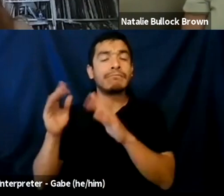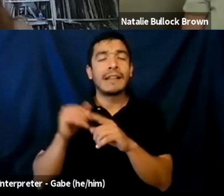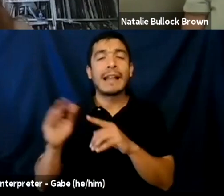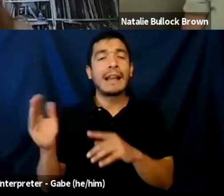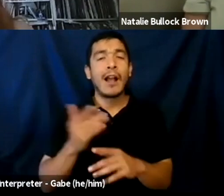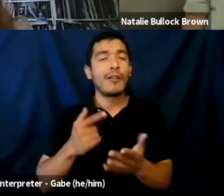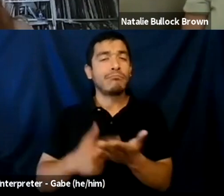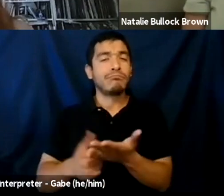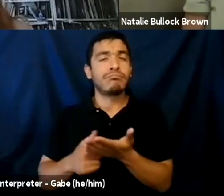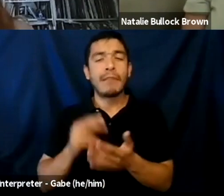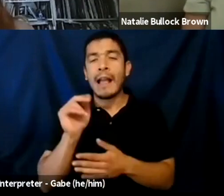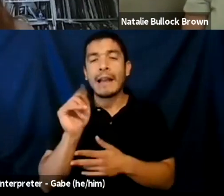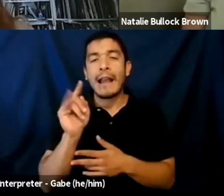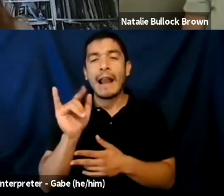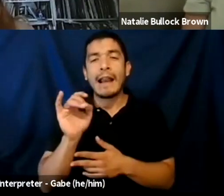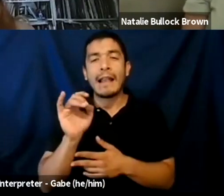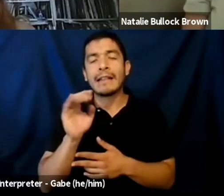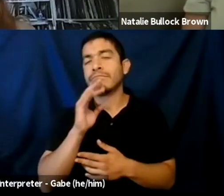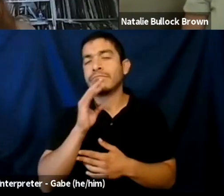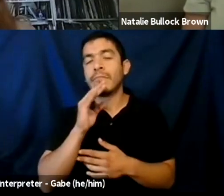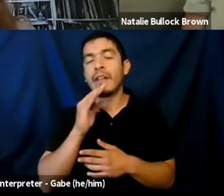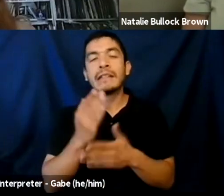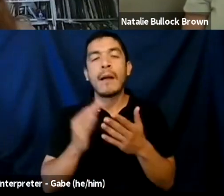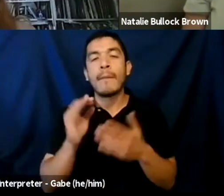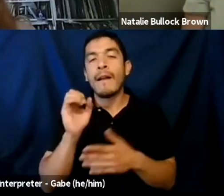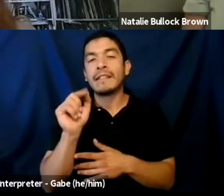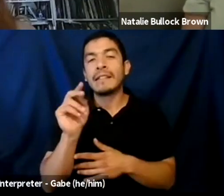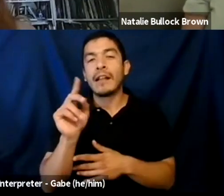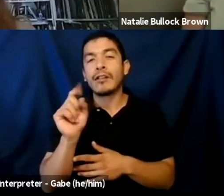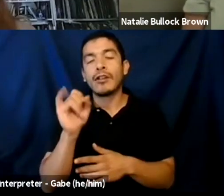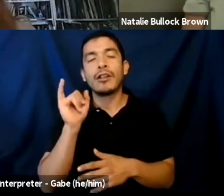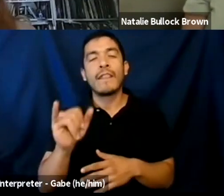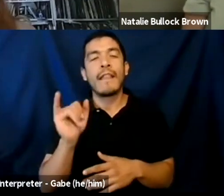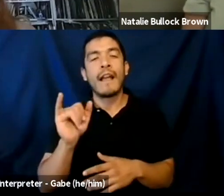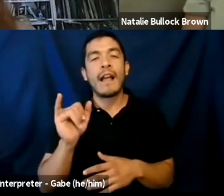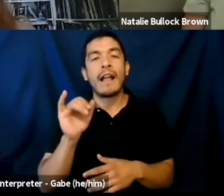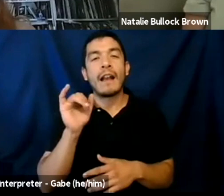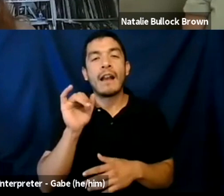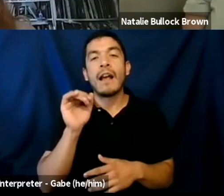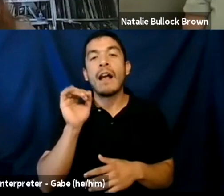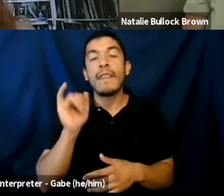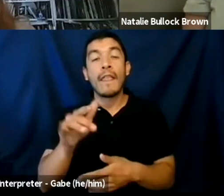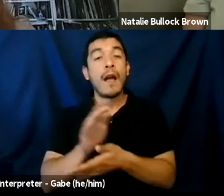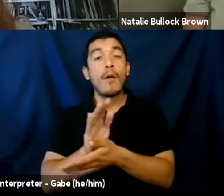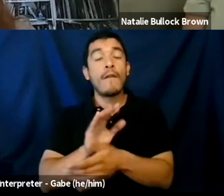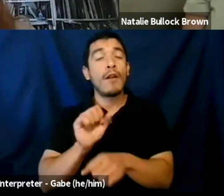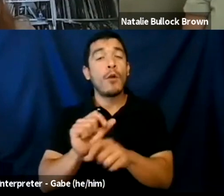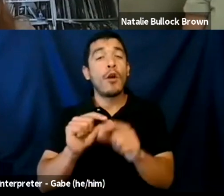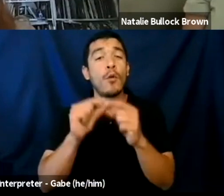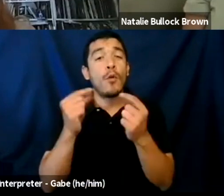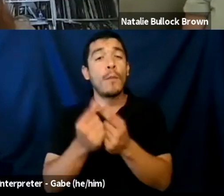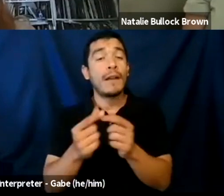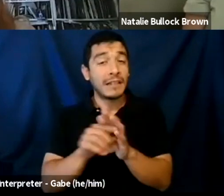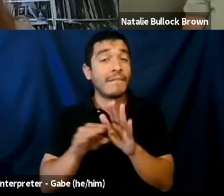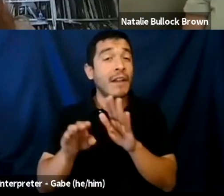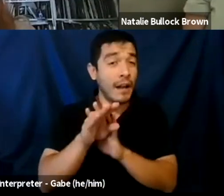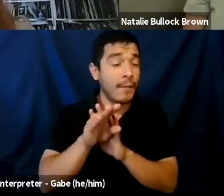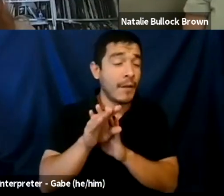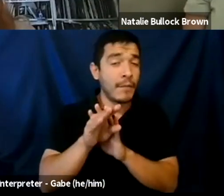Natalie shared with us some of the standards that the Documentary Accountability Working Group has been developing. Over the course of the last week,